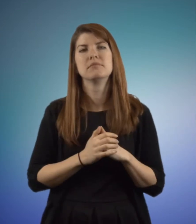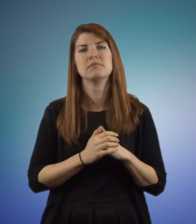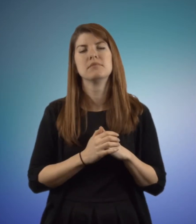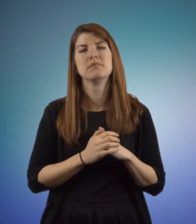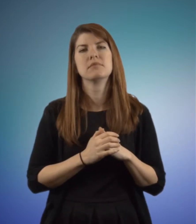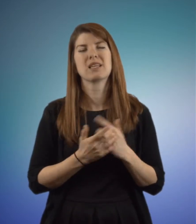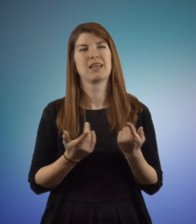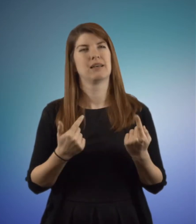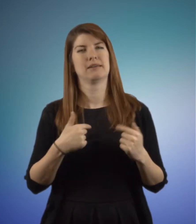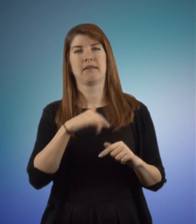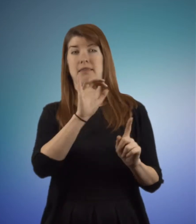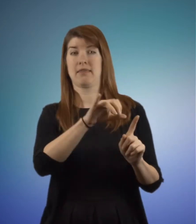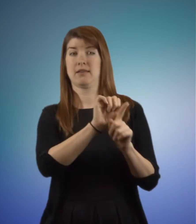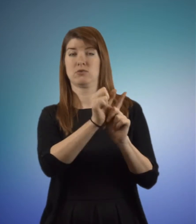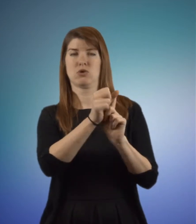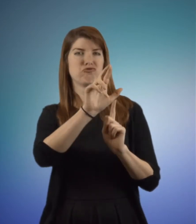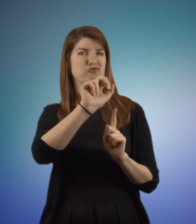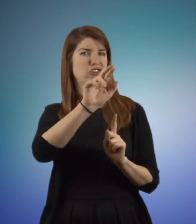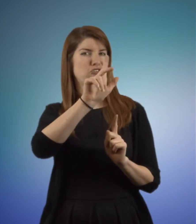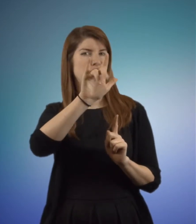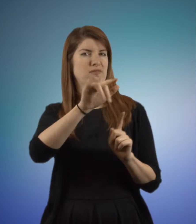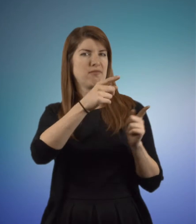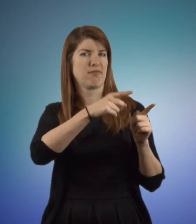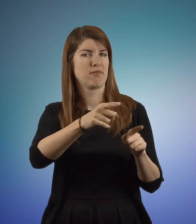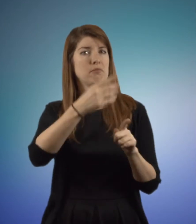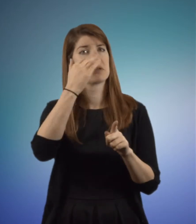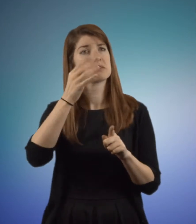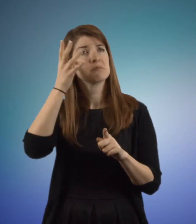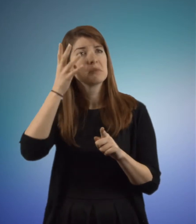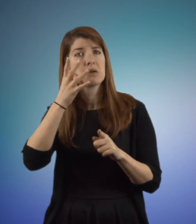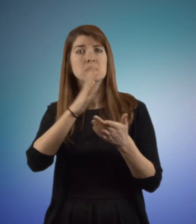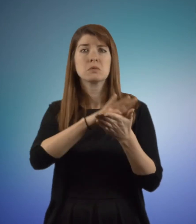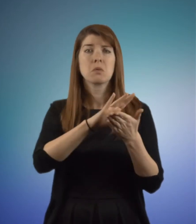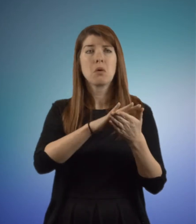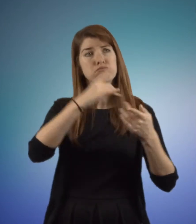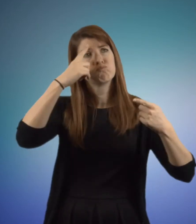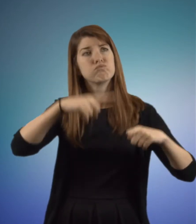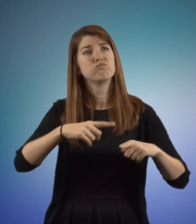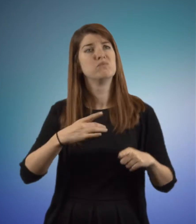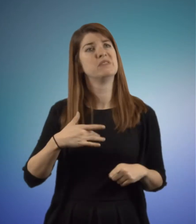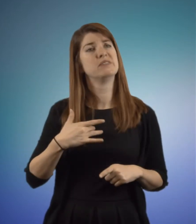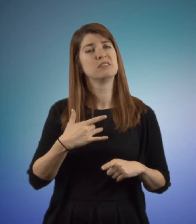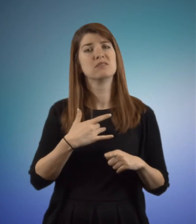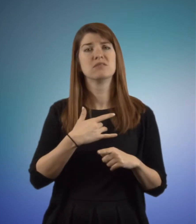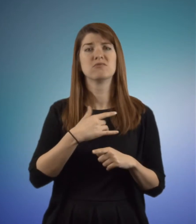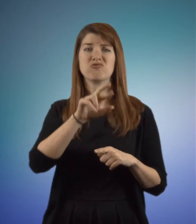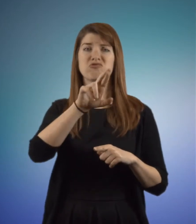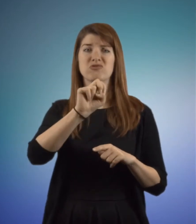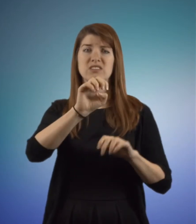I don't think this happens very frequently because I think parents and schools feel like a reevaluation every 3 years is reasonable.